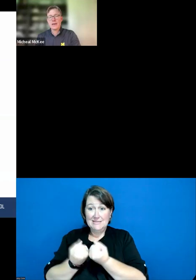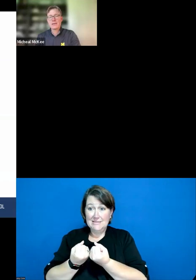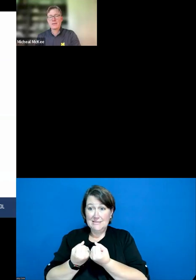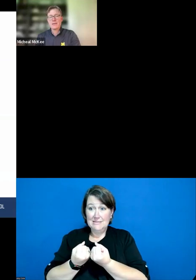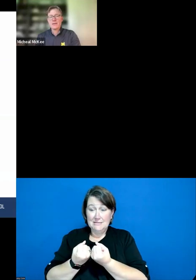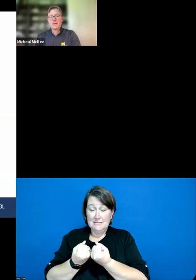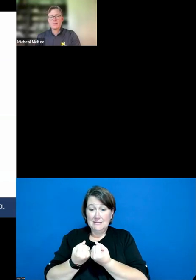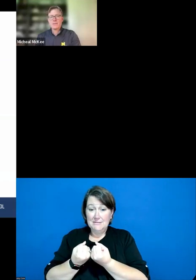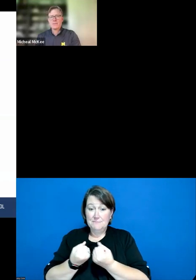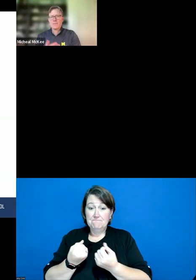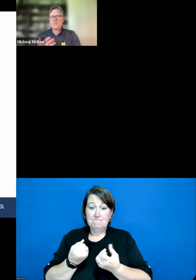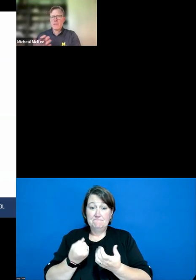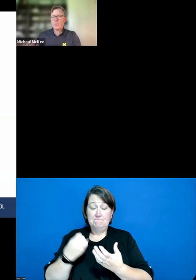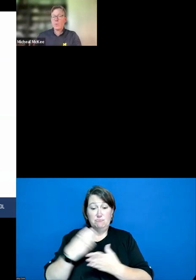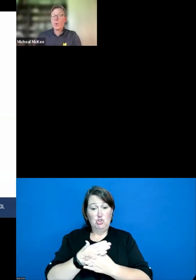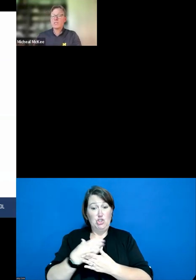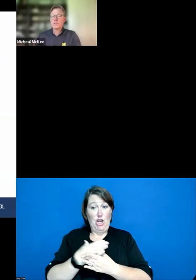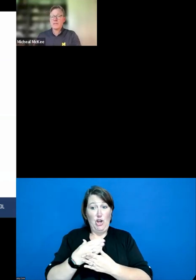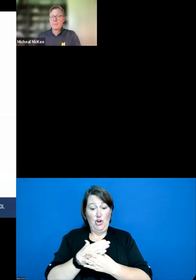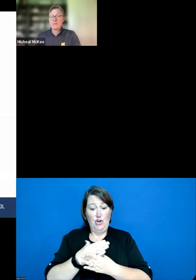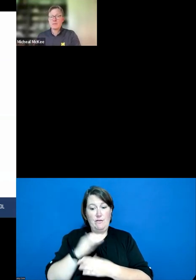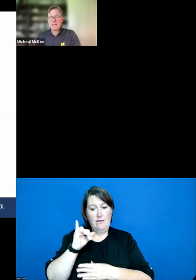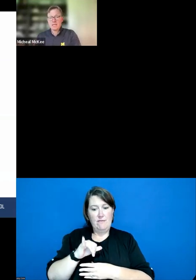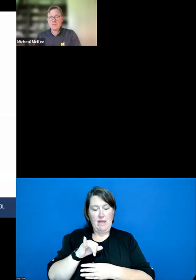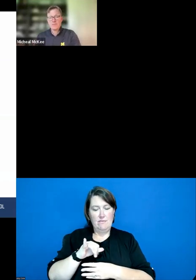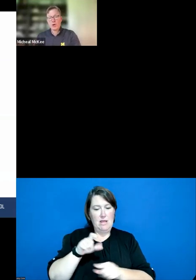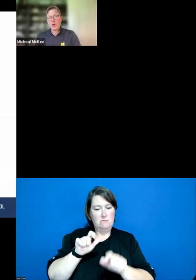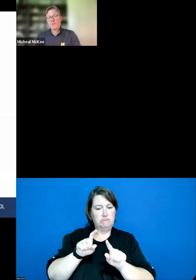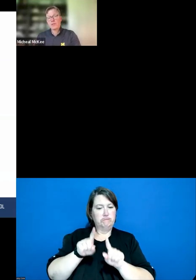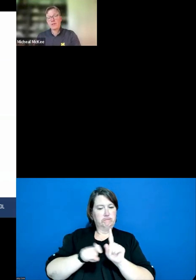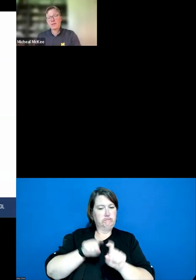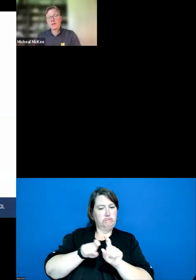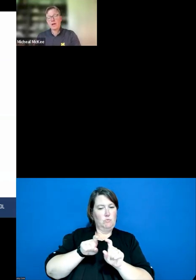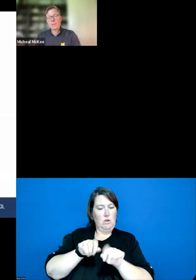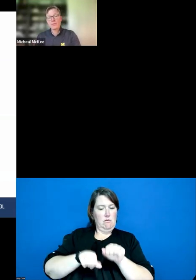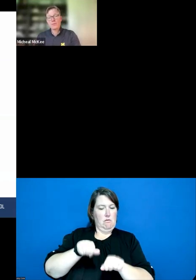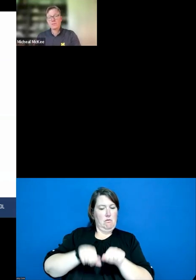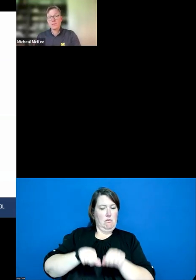that The question the ability of def ahardive hearing births